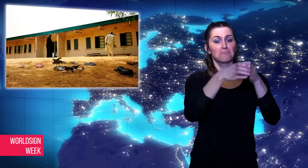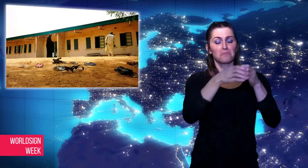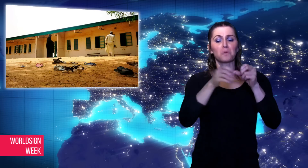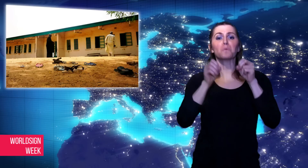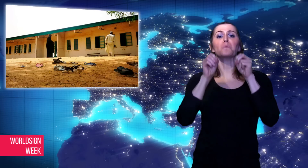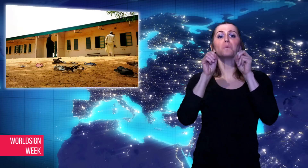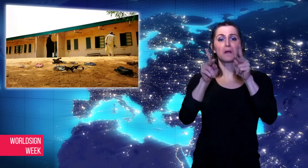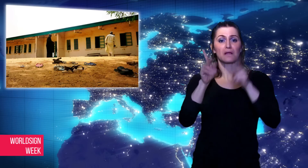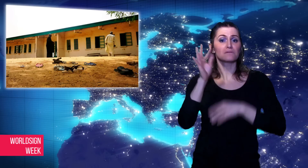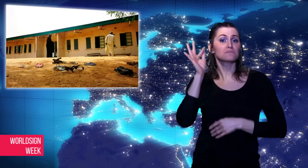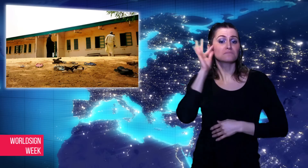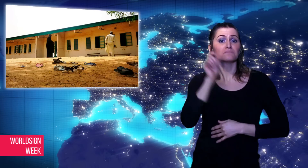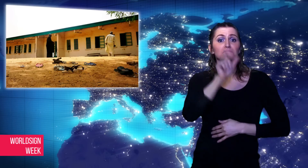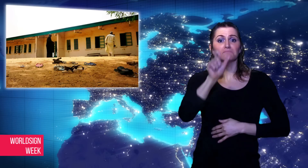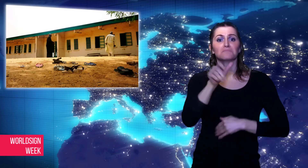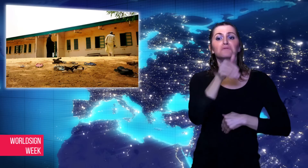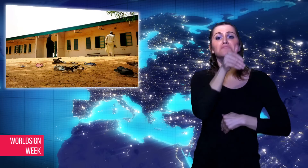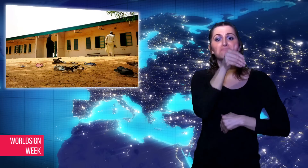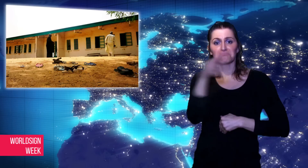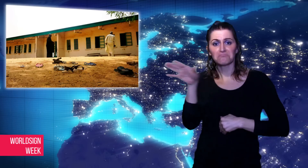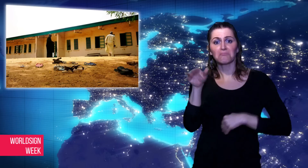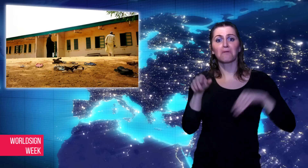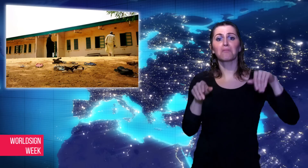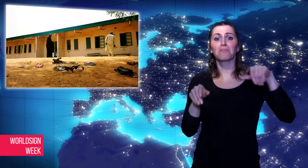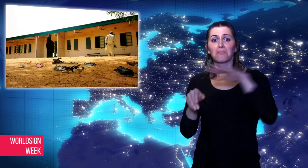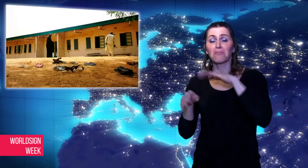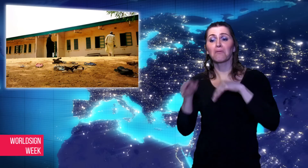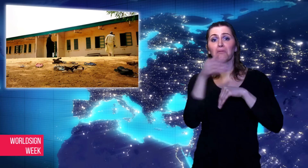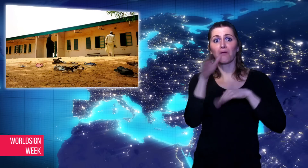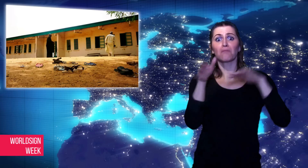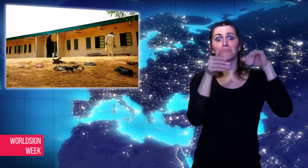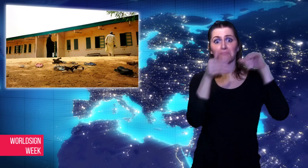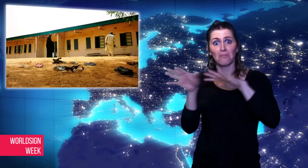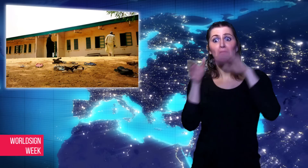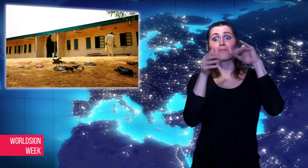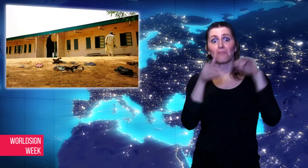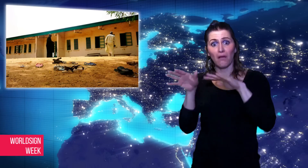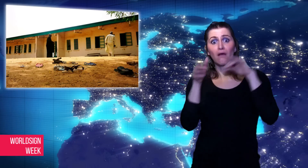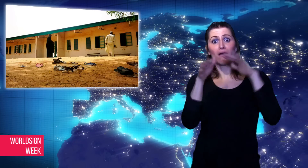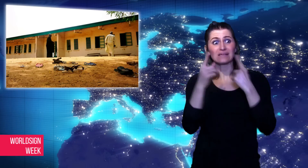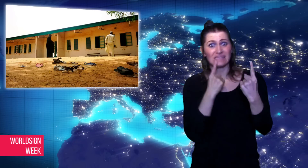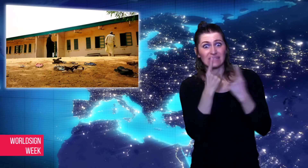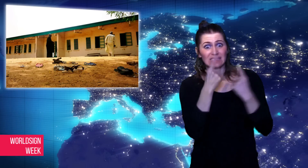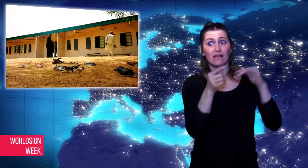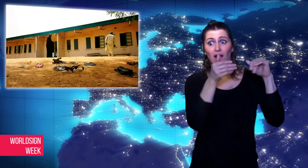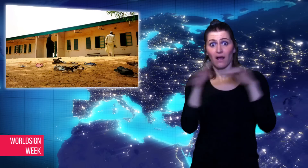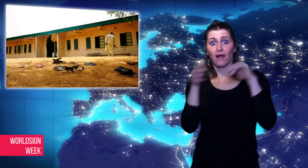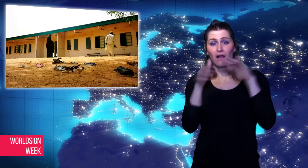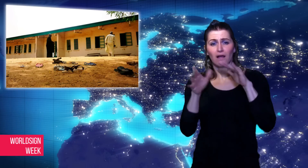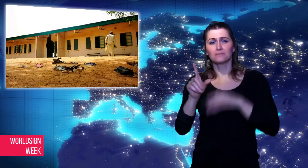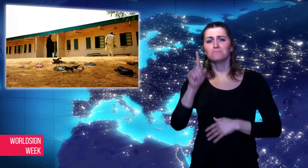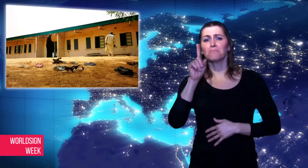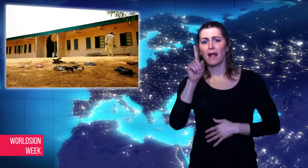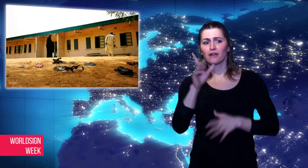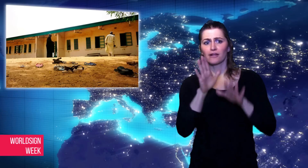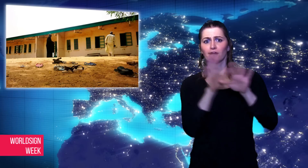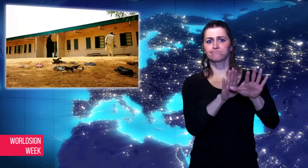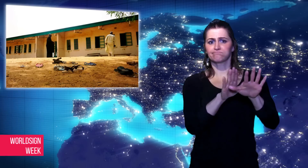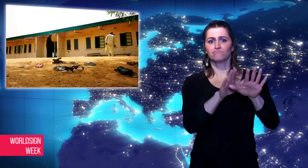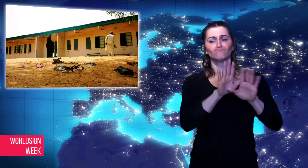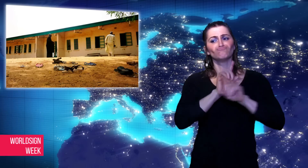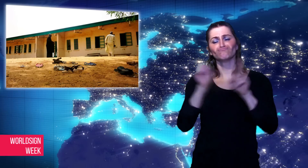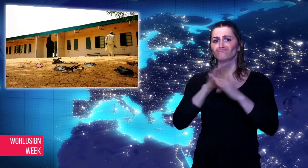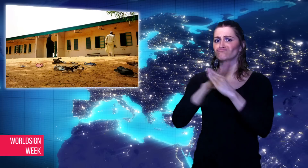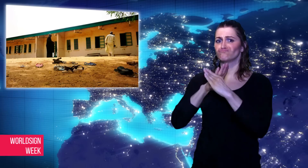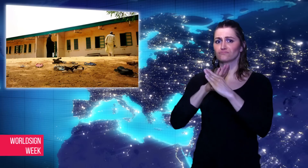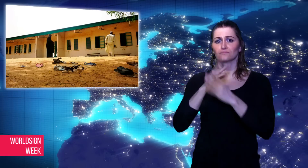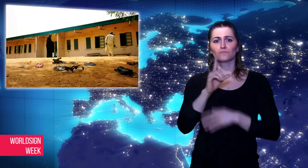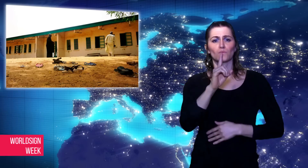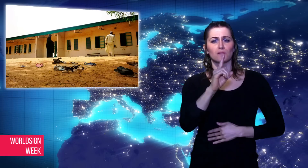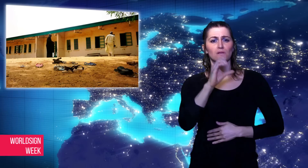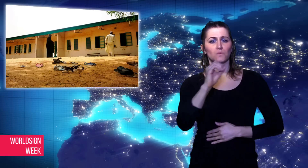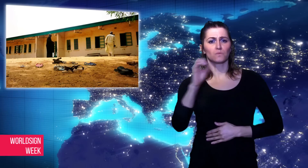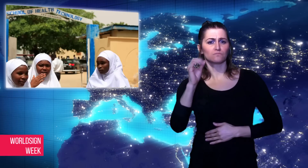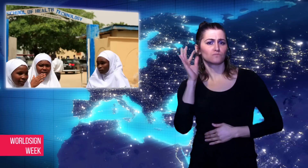negotiations, but some 100 girls still